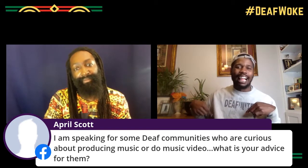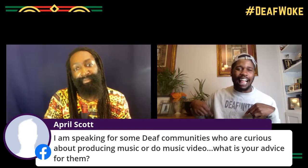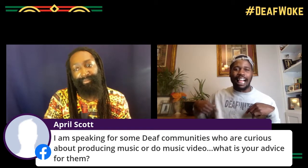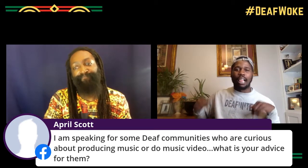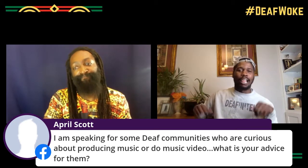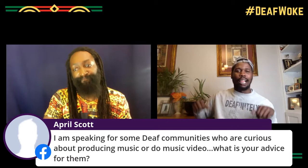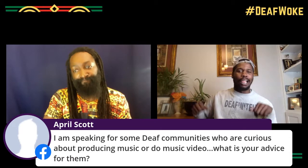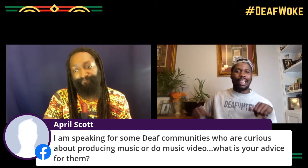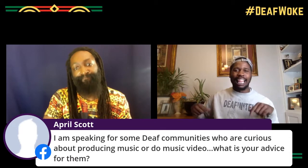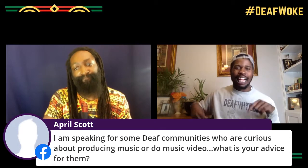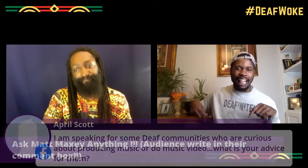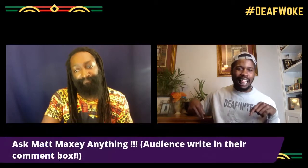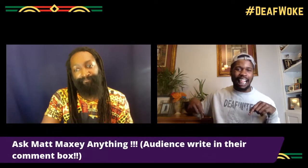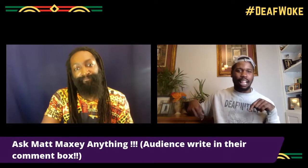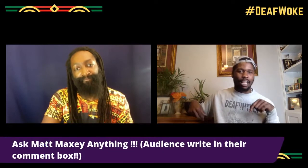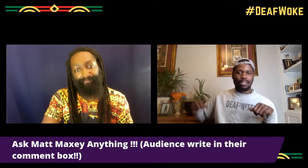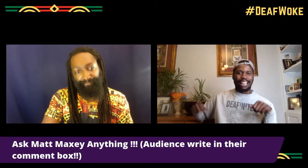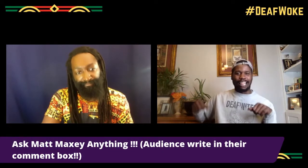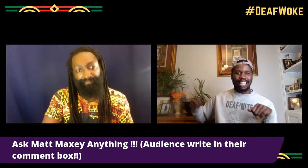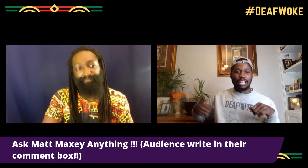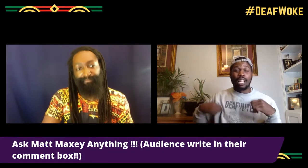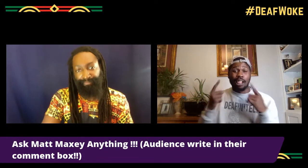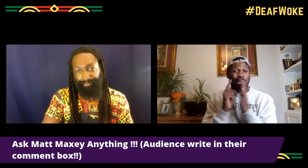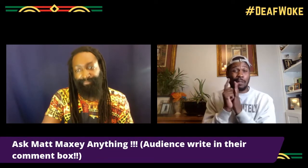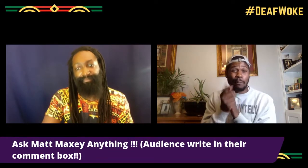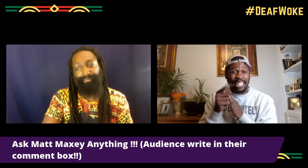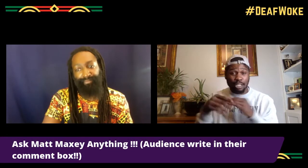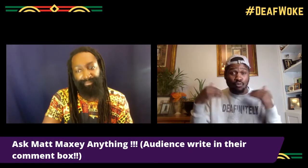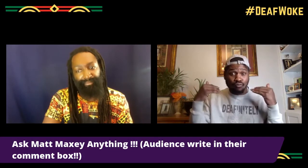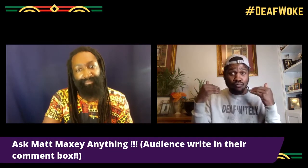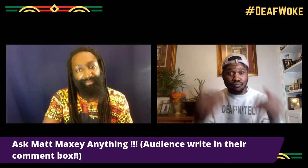is that people are resistant, hesitant, unconfident.